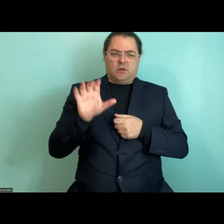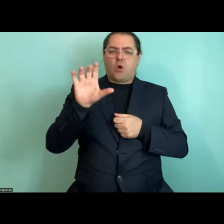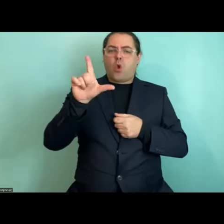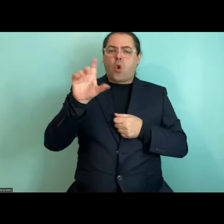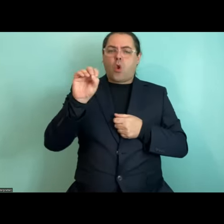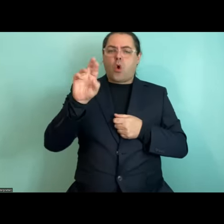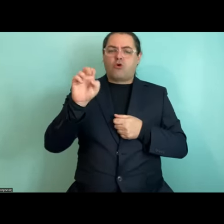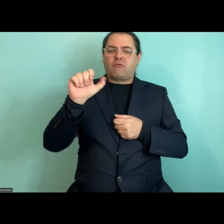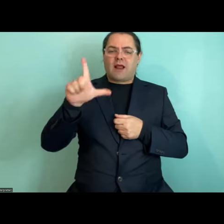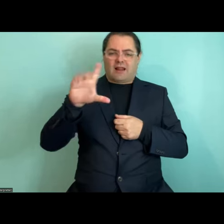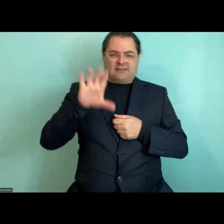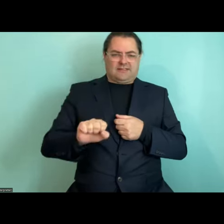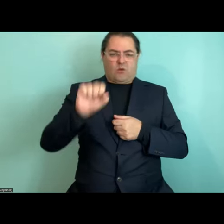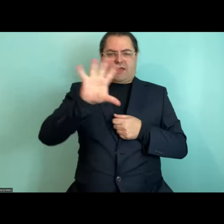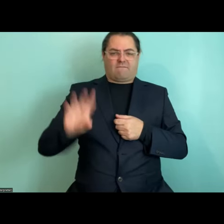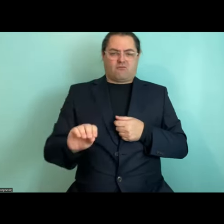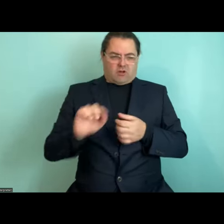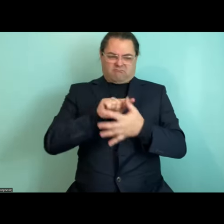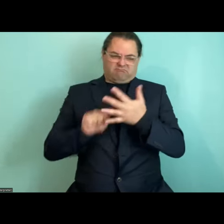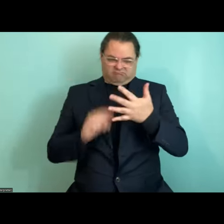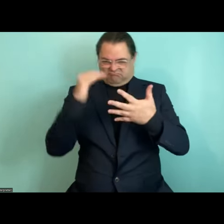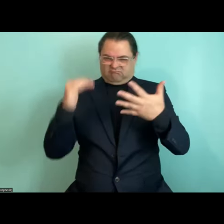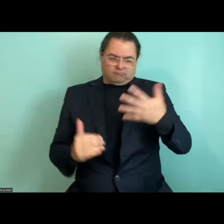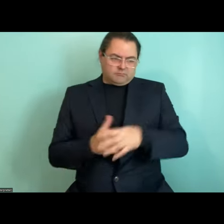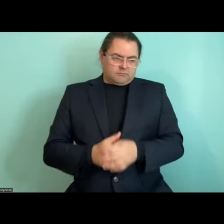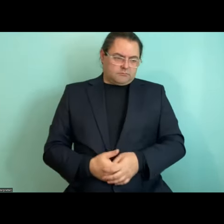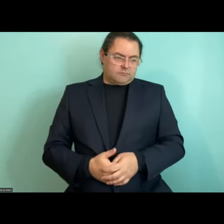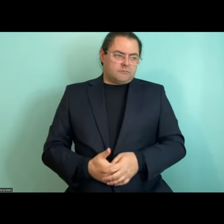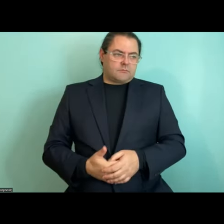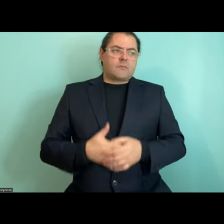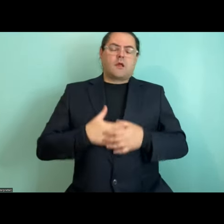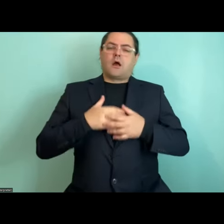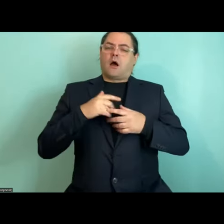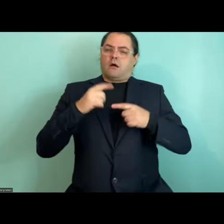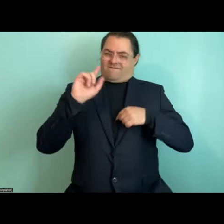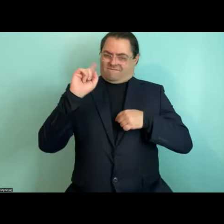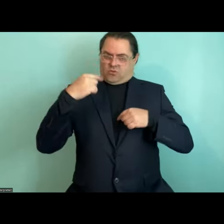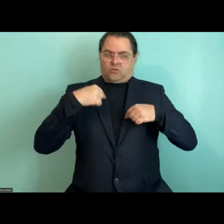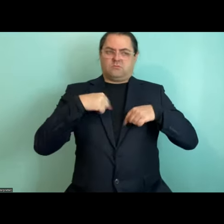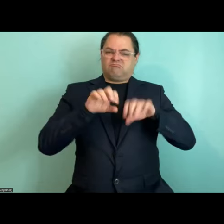10:01:08 Madame cmo nursery over the Connect lives initiative, la Pathak medicine plus